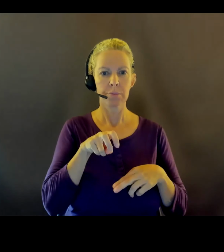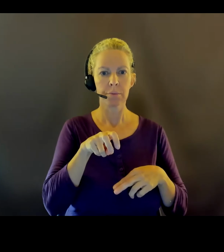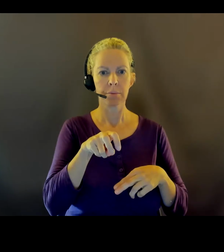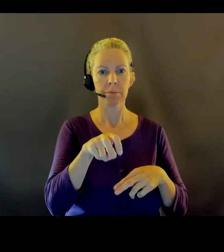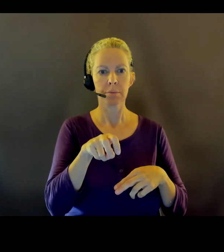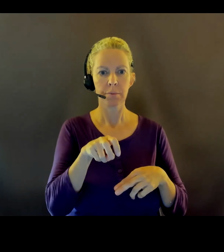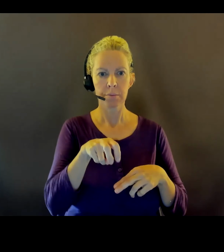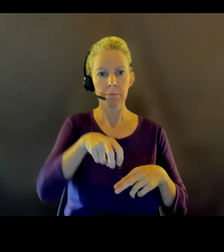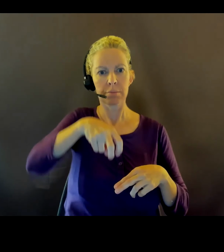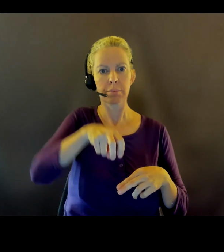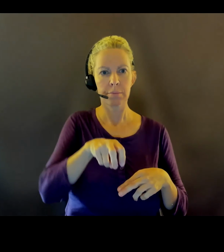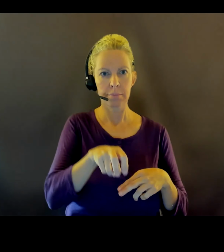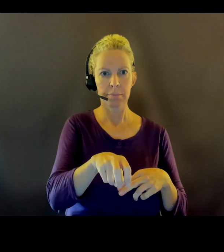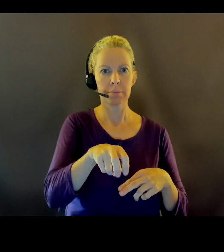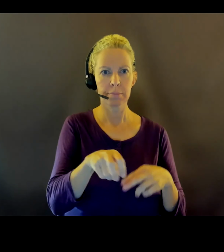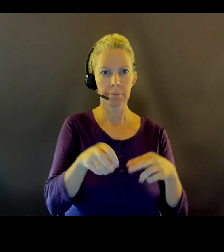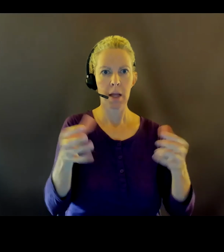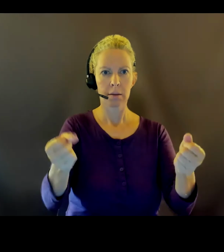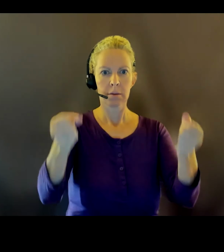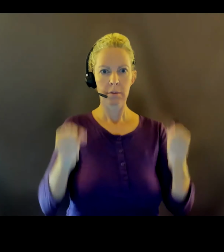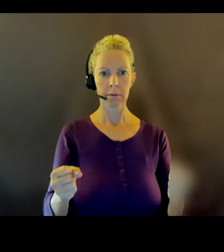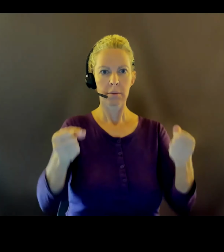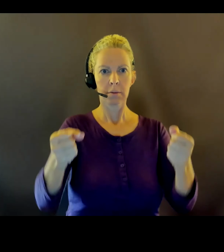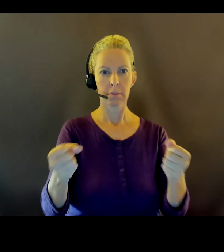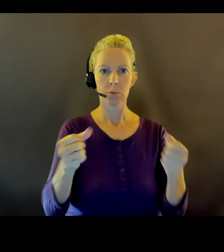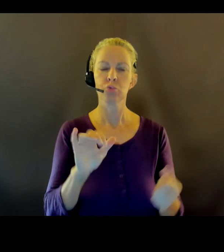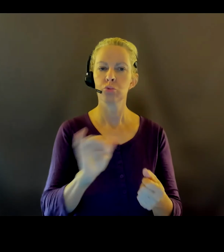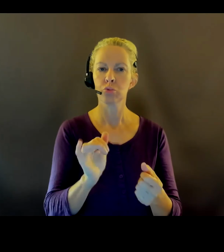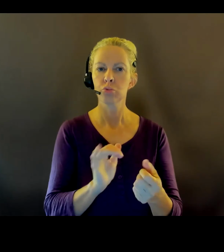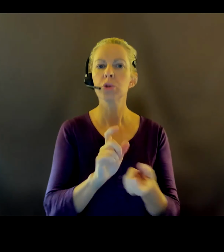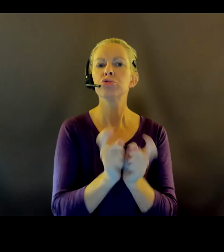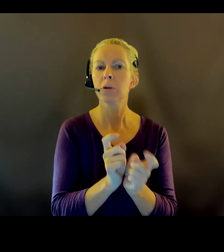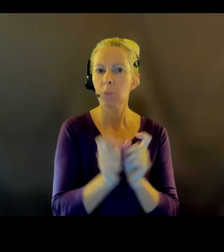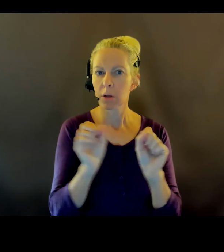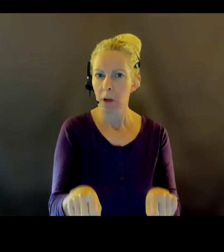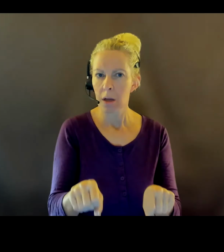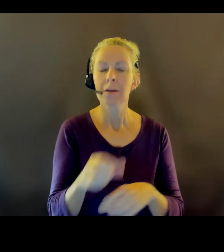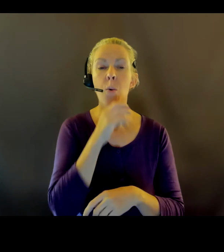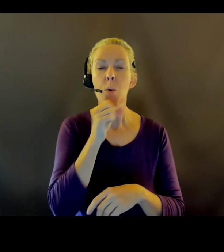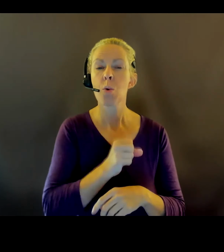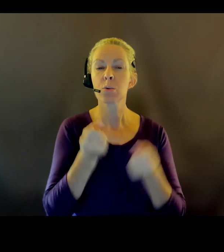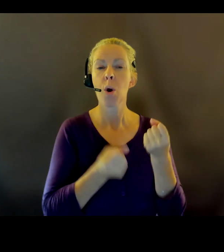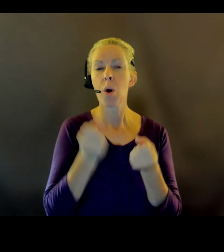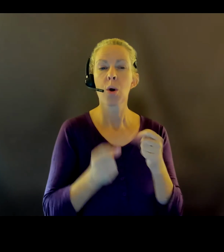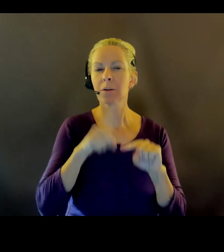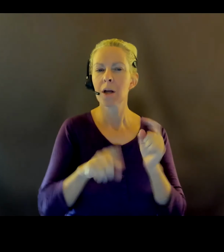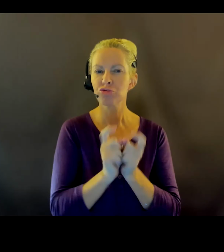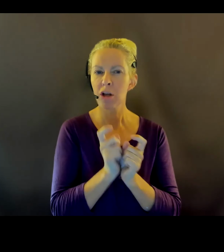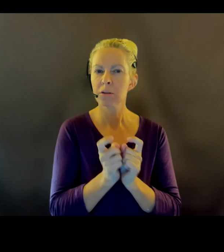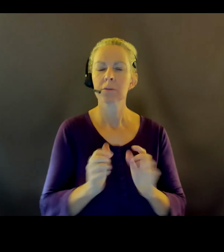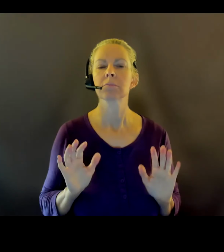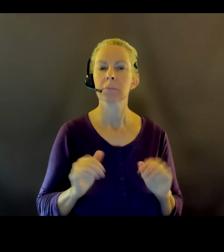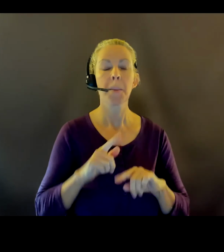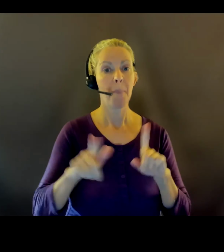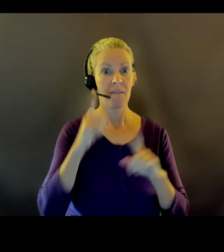But when it comes to presentations, we have this one approach.